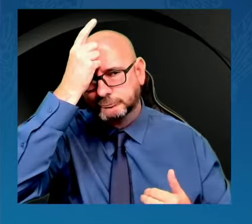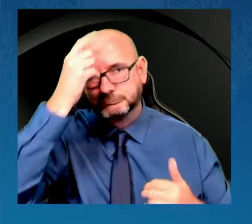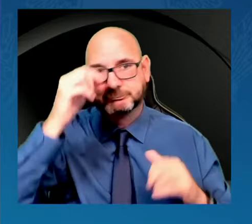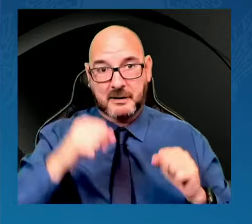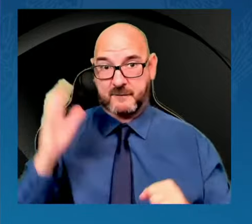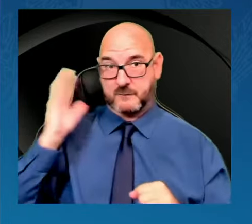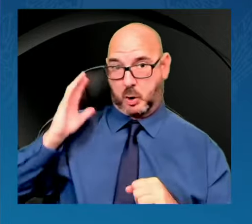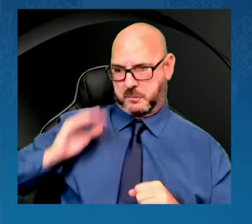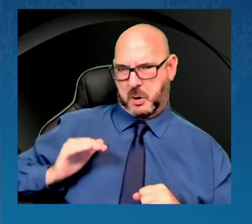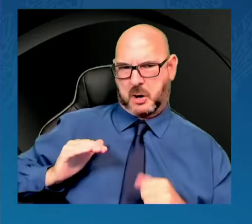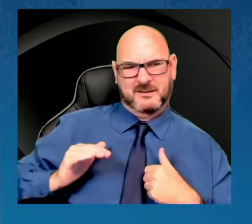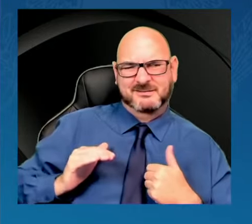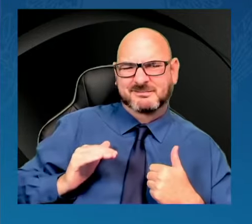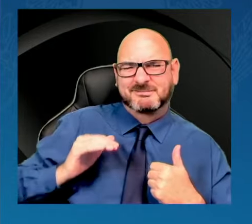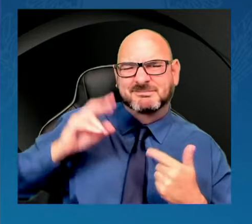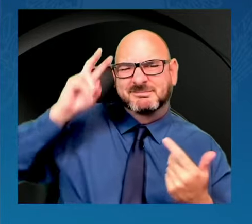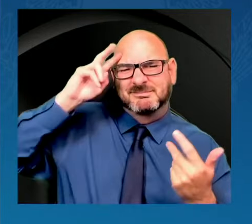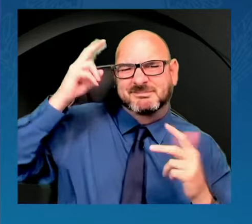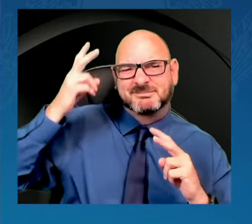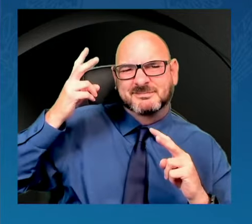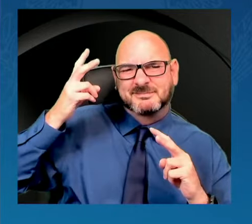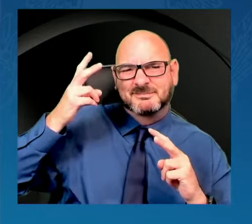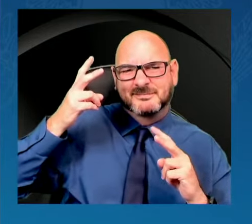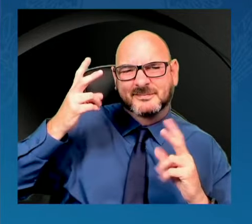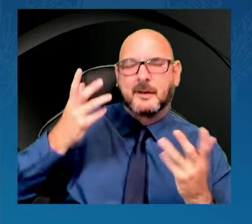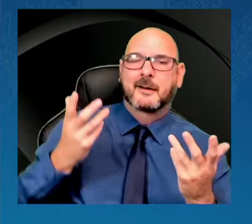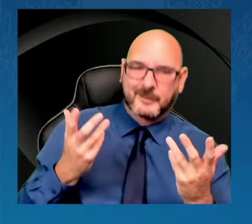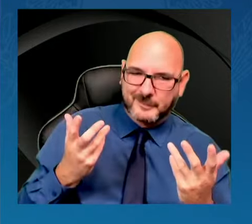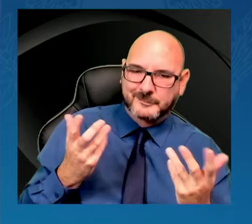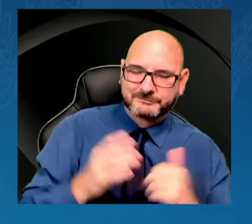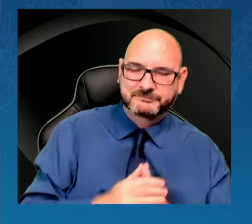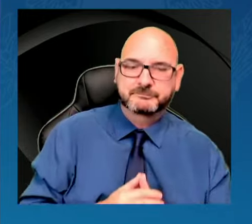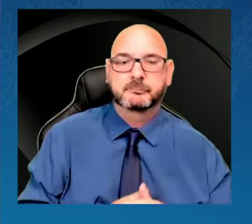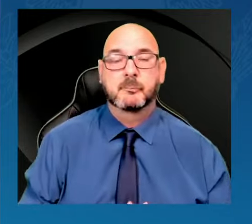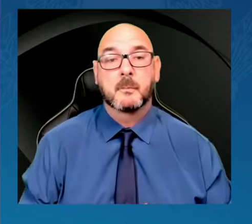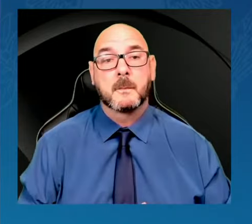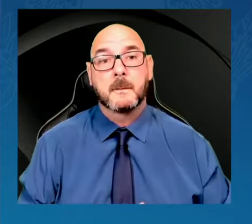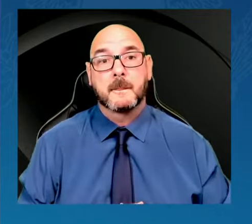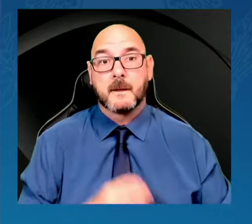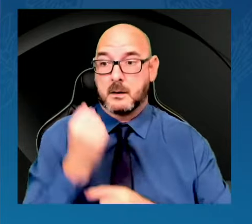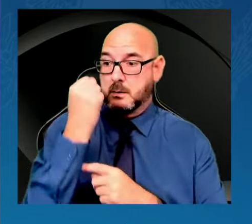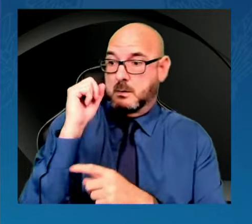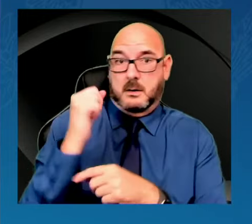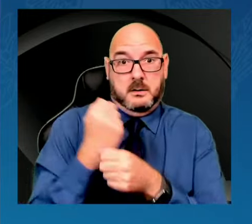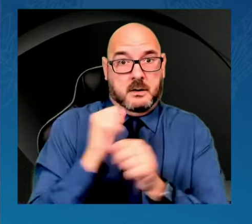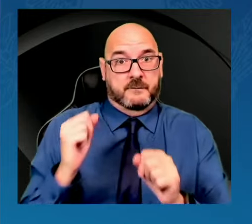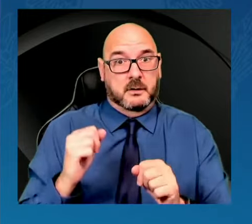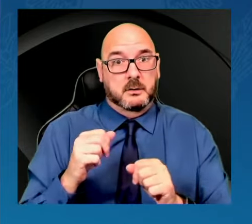But, you know, it was the movement, like it was -- it -- there was a thing called -- "Save the Bay" was a movement. We -- we talked about water.